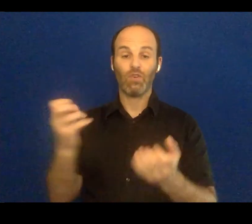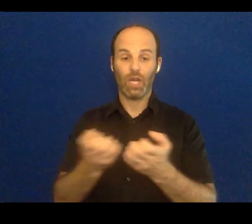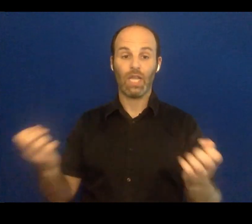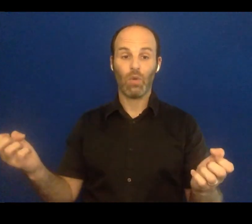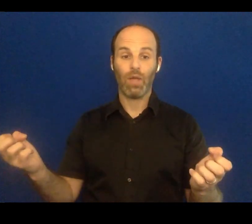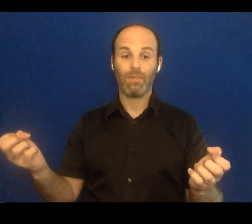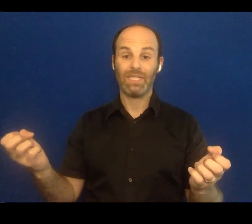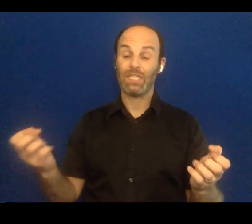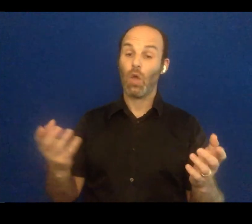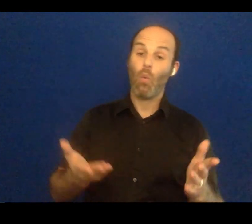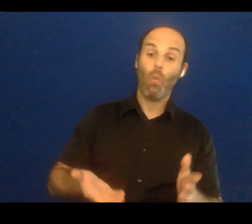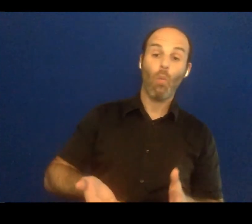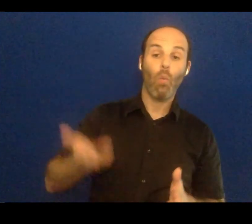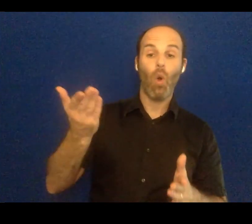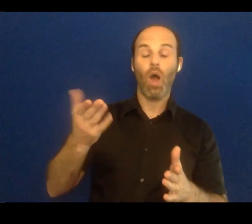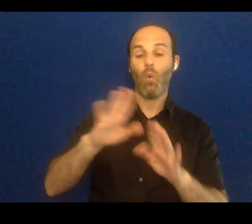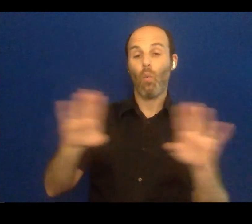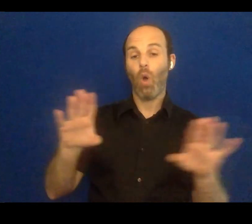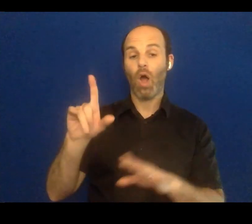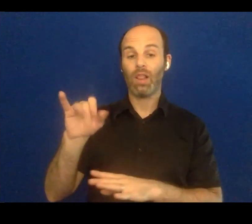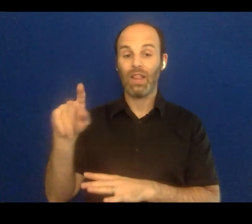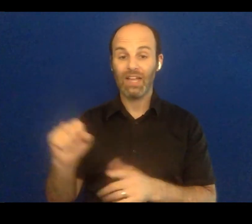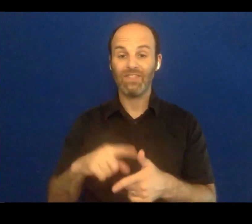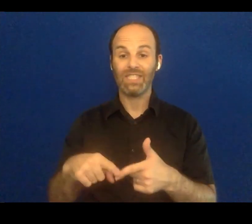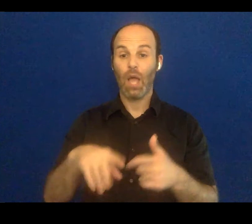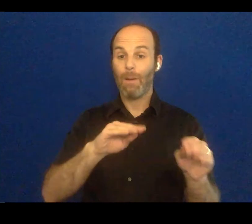WALL LIFTS, EVEN MOBILE UNITS TO